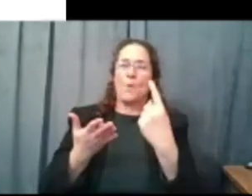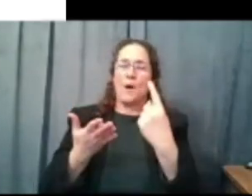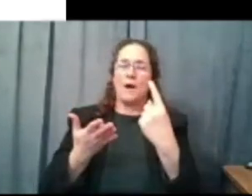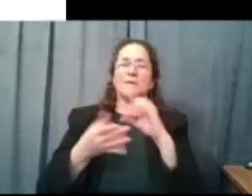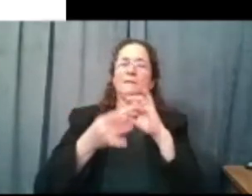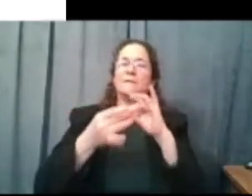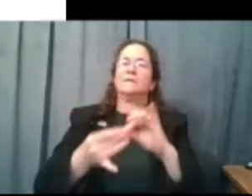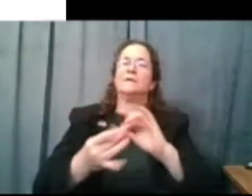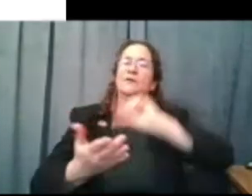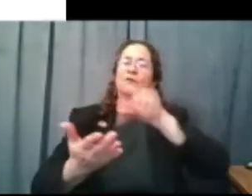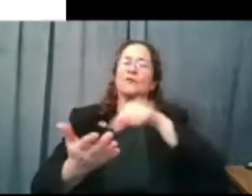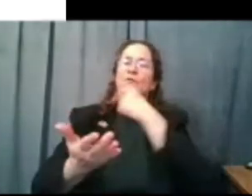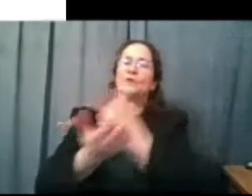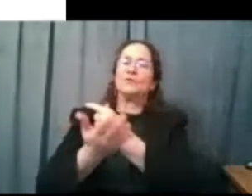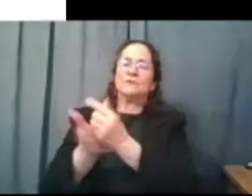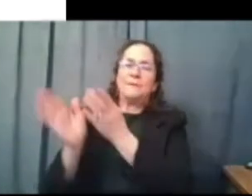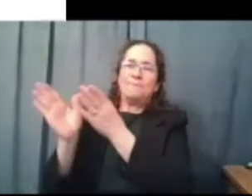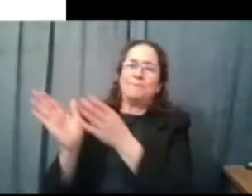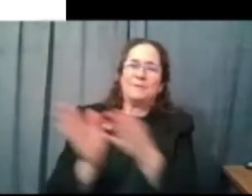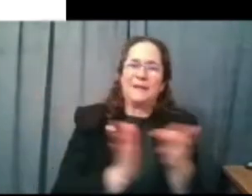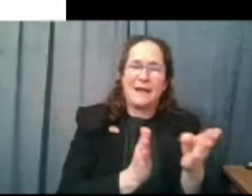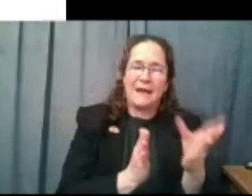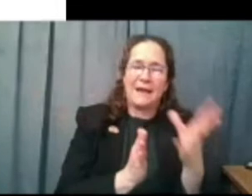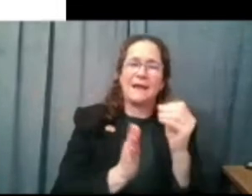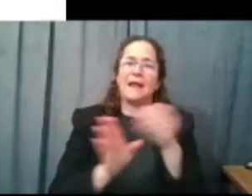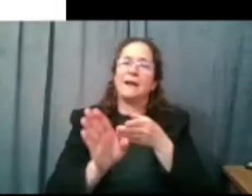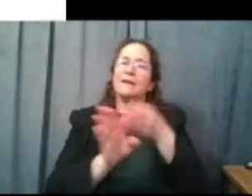plans and career readiness, and it's really